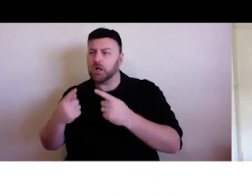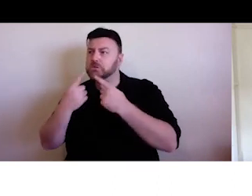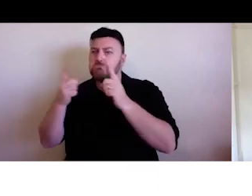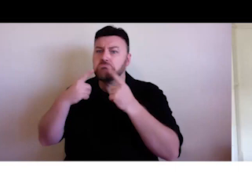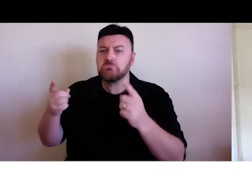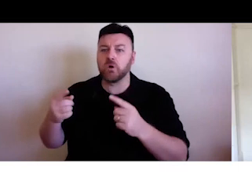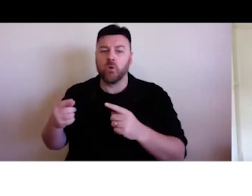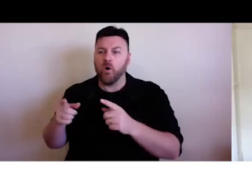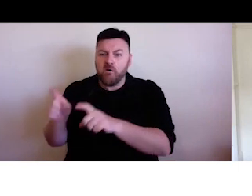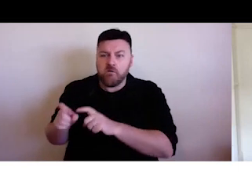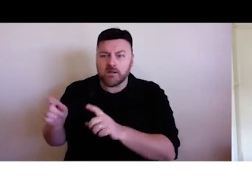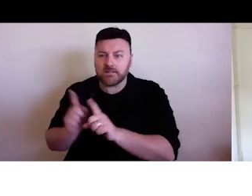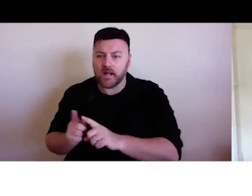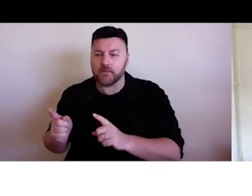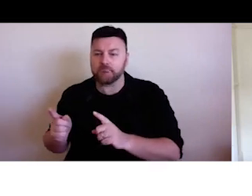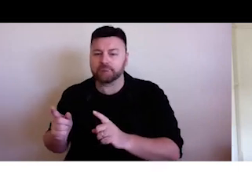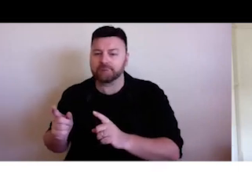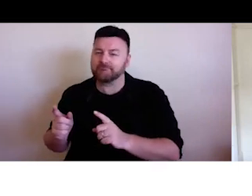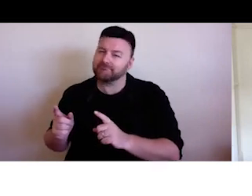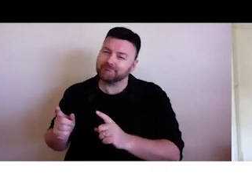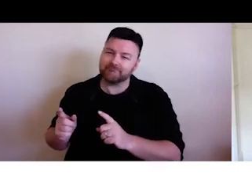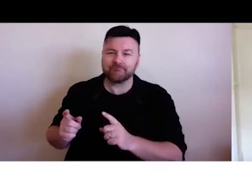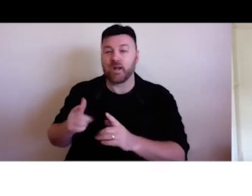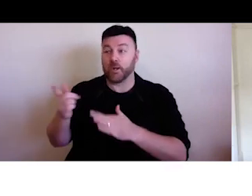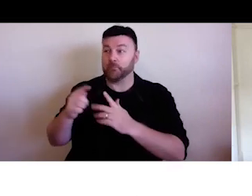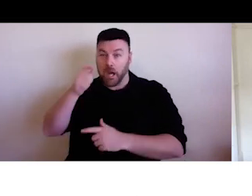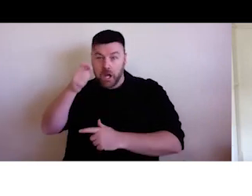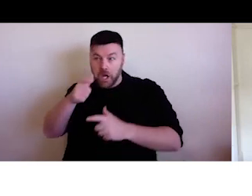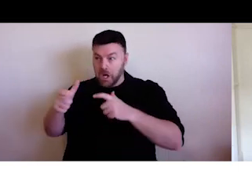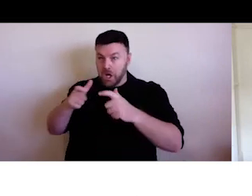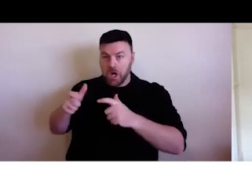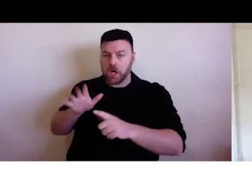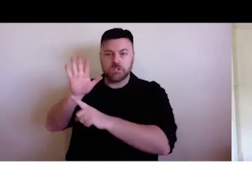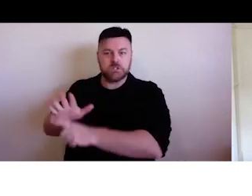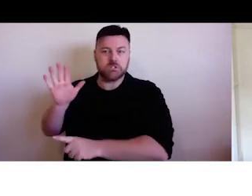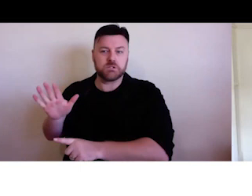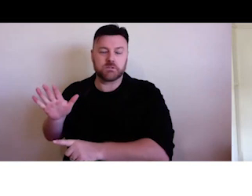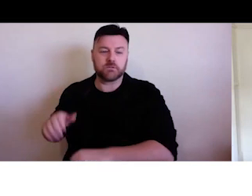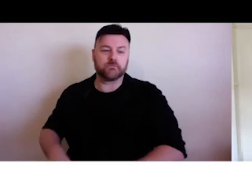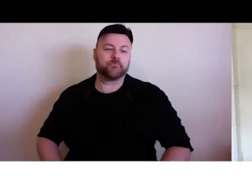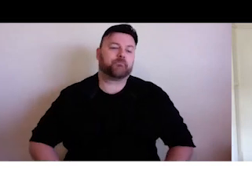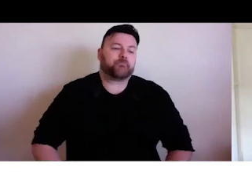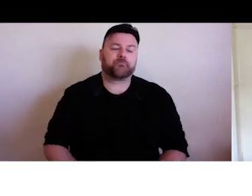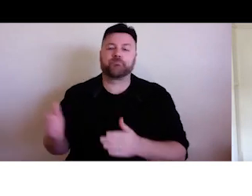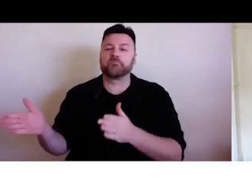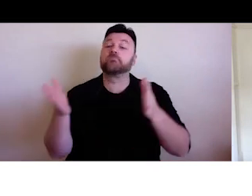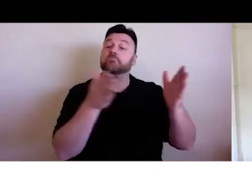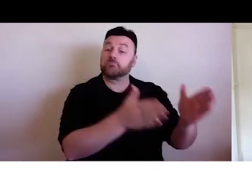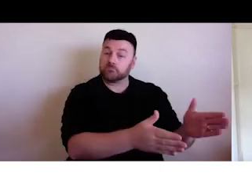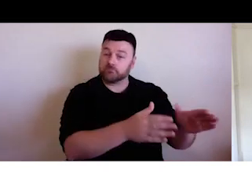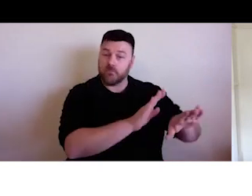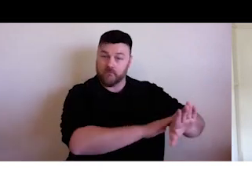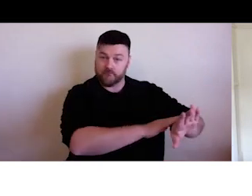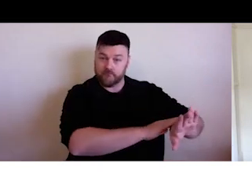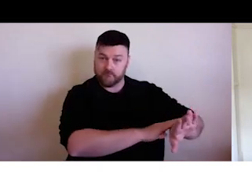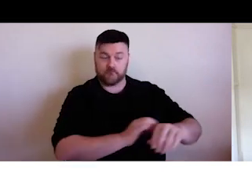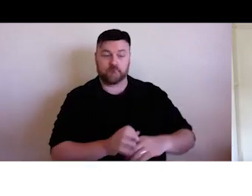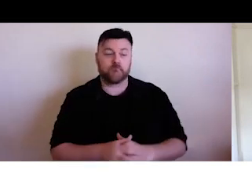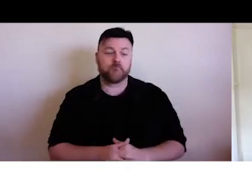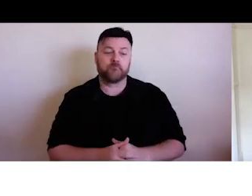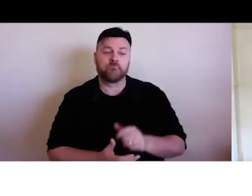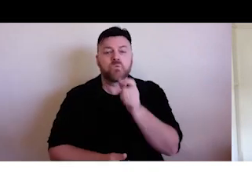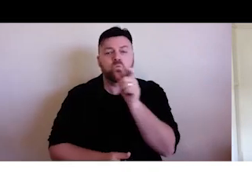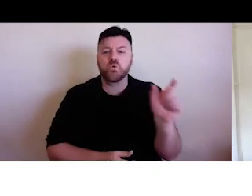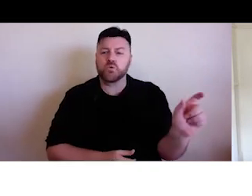switch your eyes now to the extreme left of the screen. I want to put to